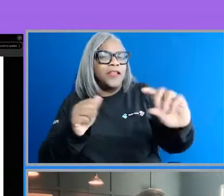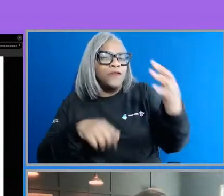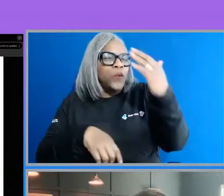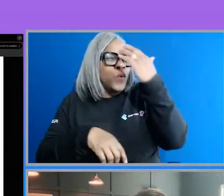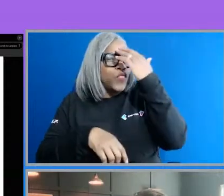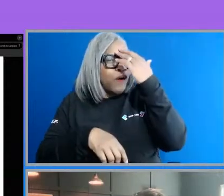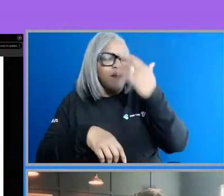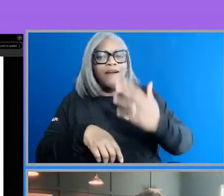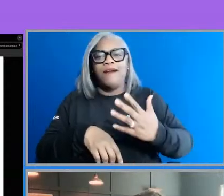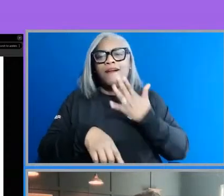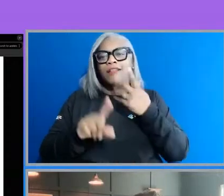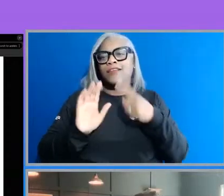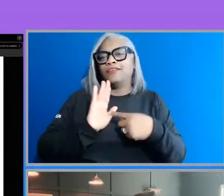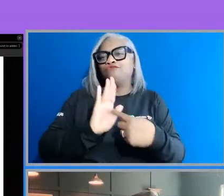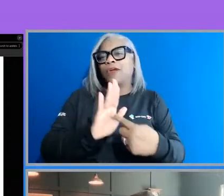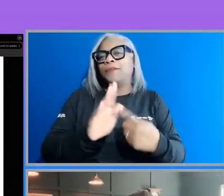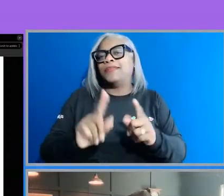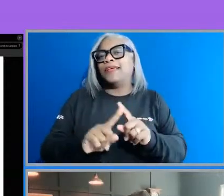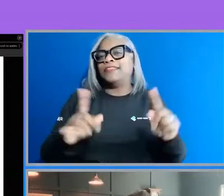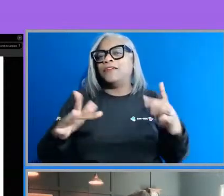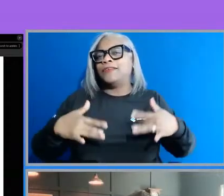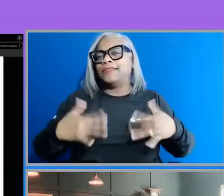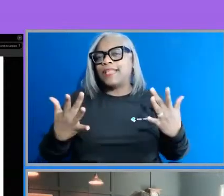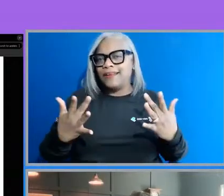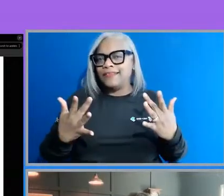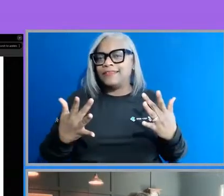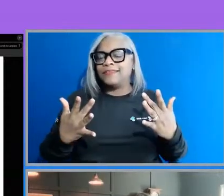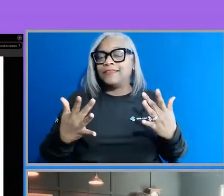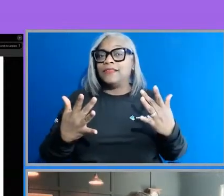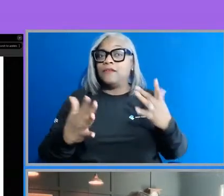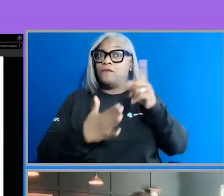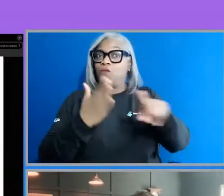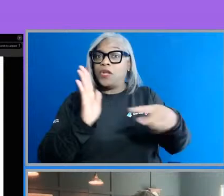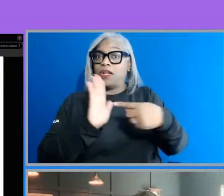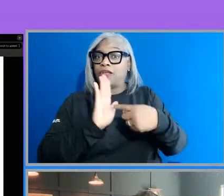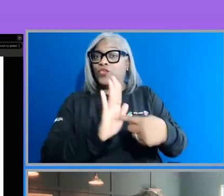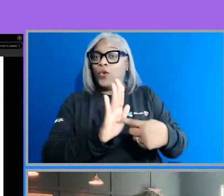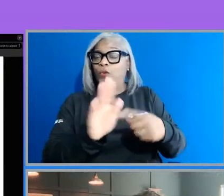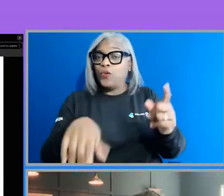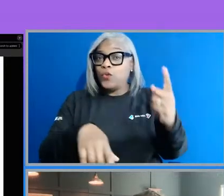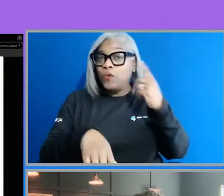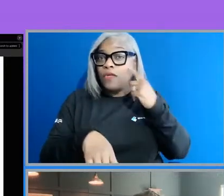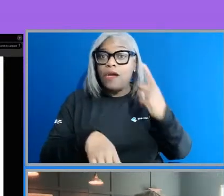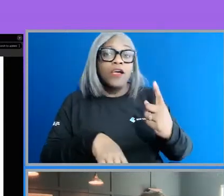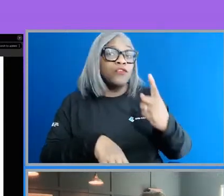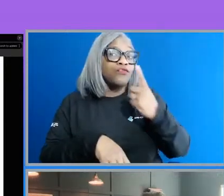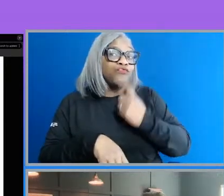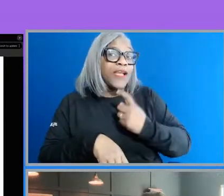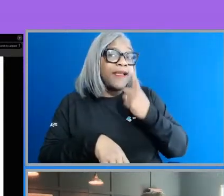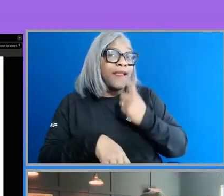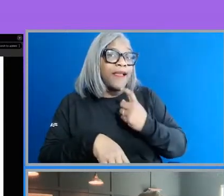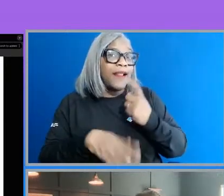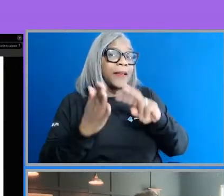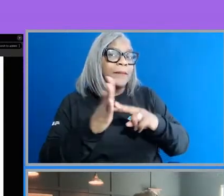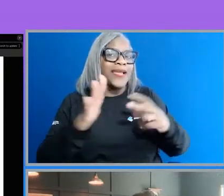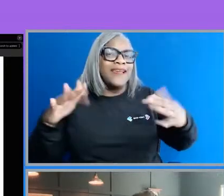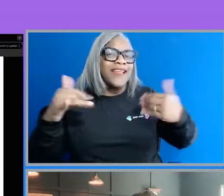represent different statuses than just what I showed? How many people thought that the red would represent not started? How